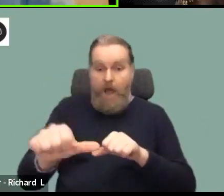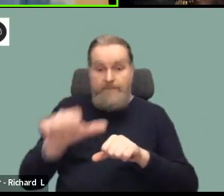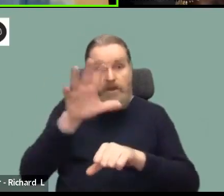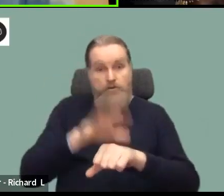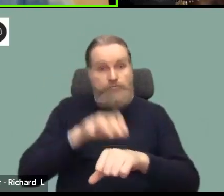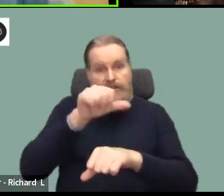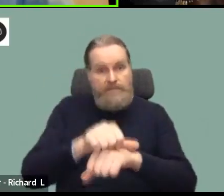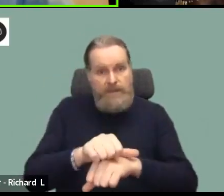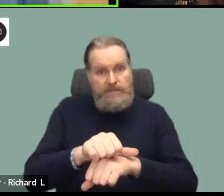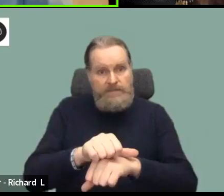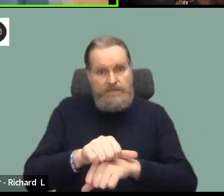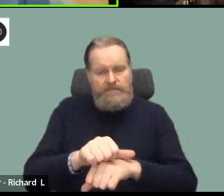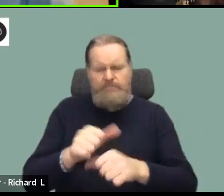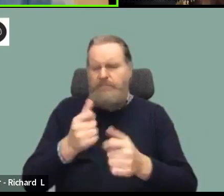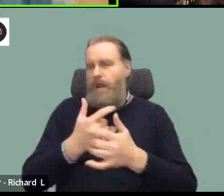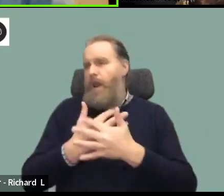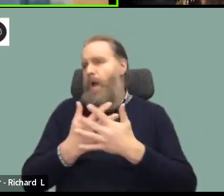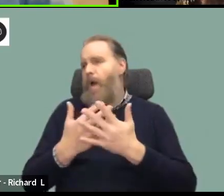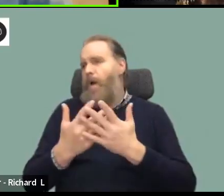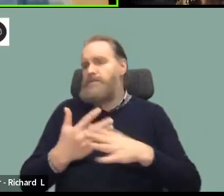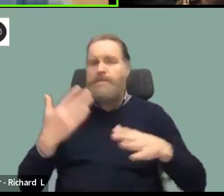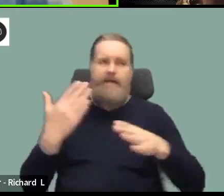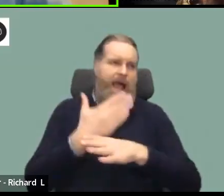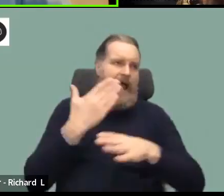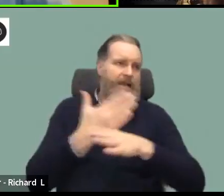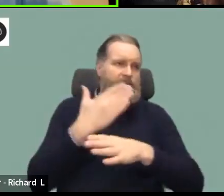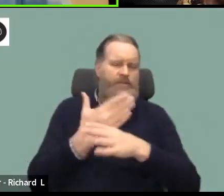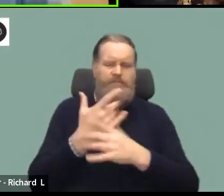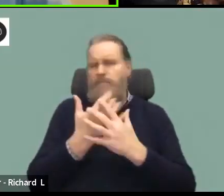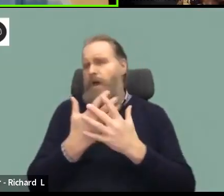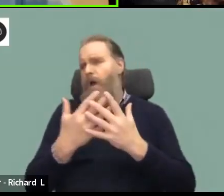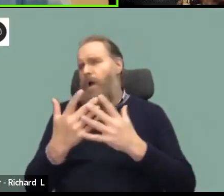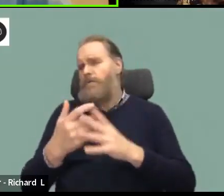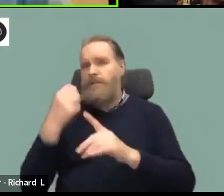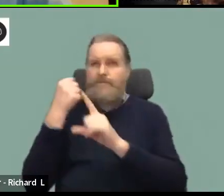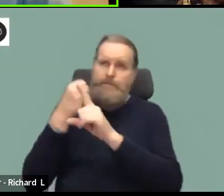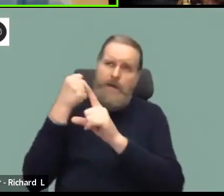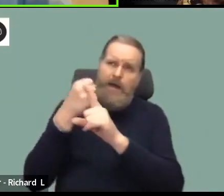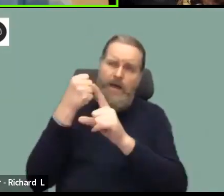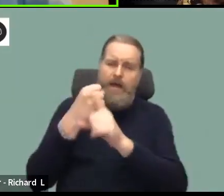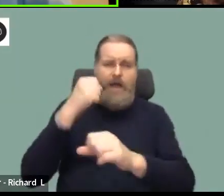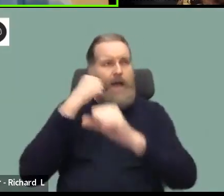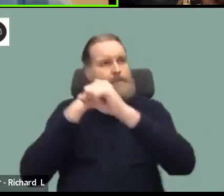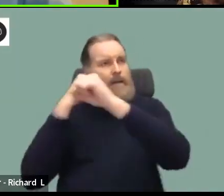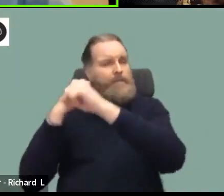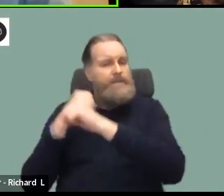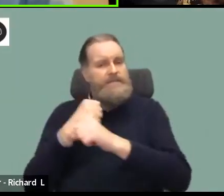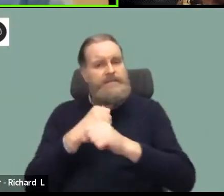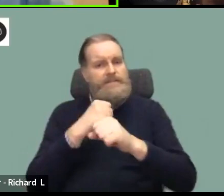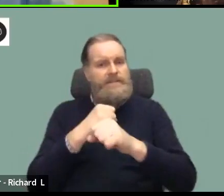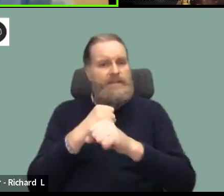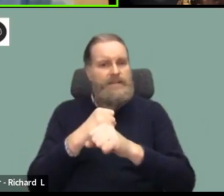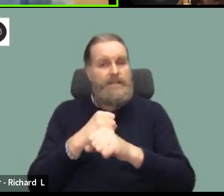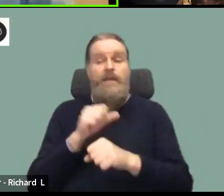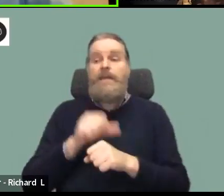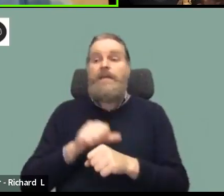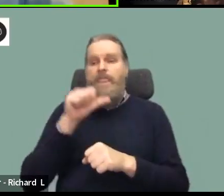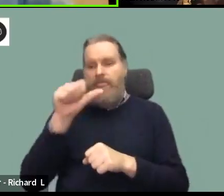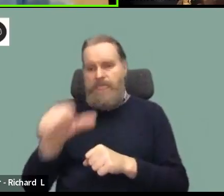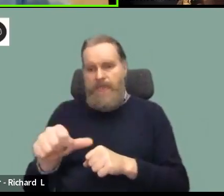step back what you were going to see after Christmas. as. It loads of action on it as. It loads of action or probably about a load of publicity if I made a real effect.